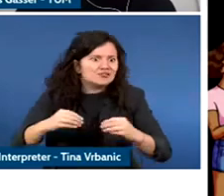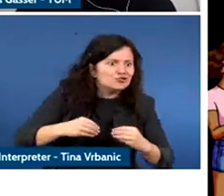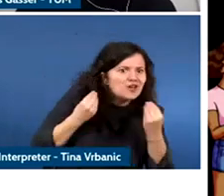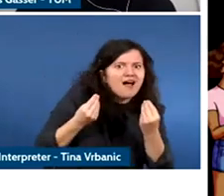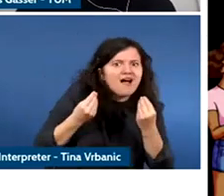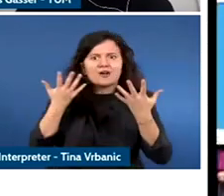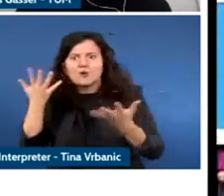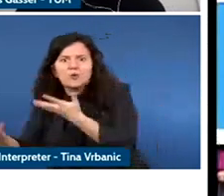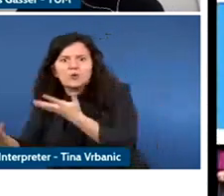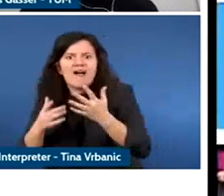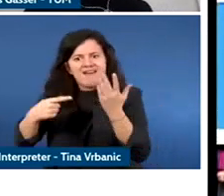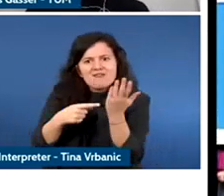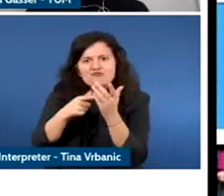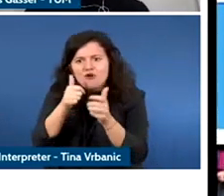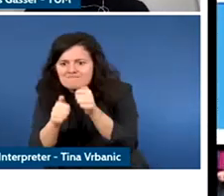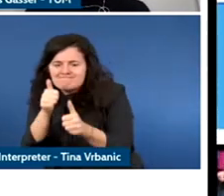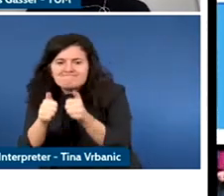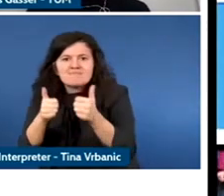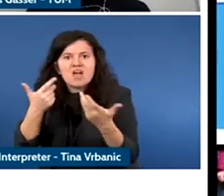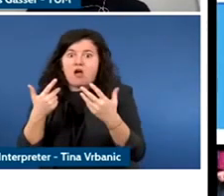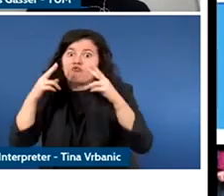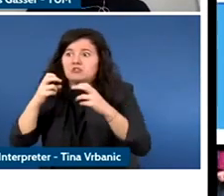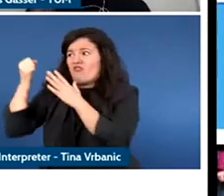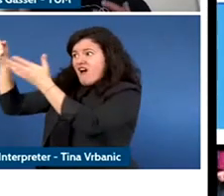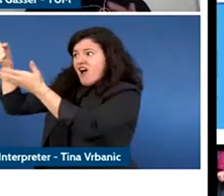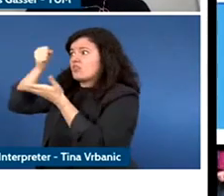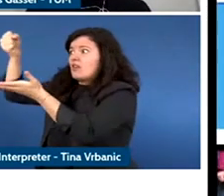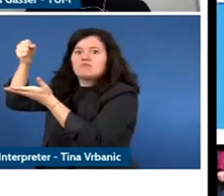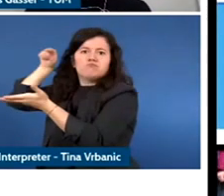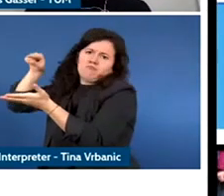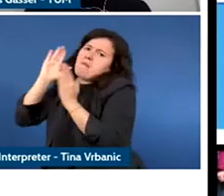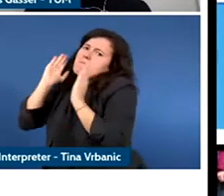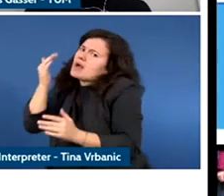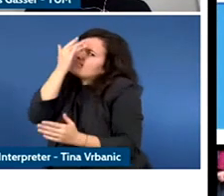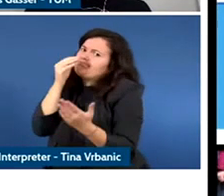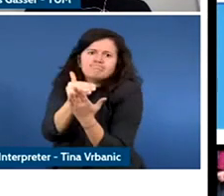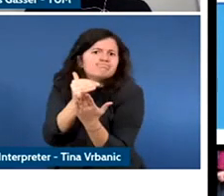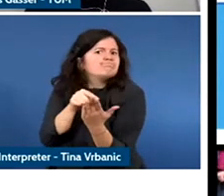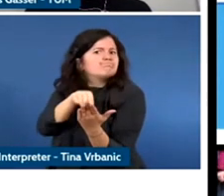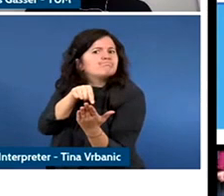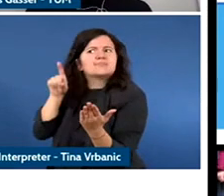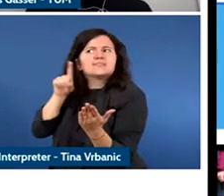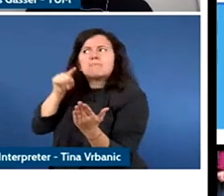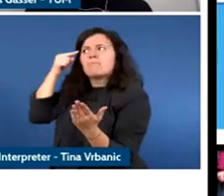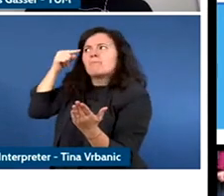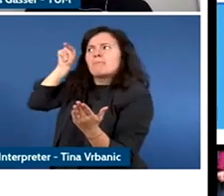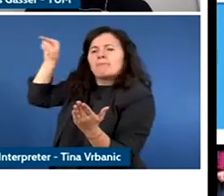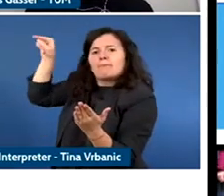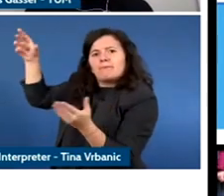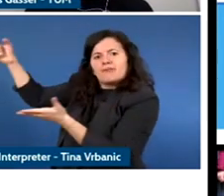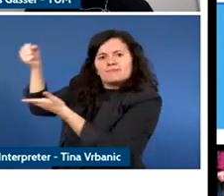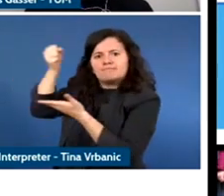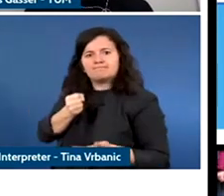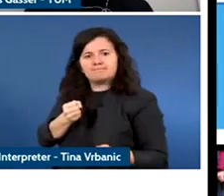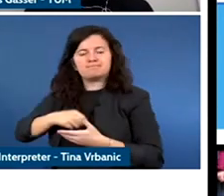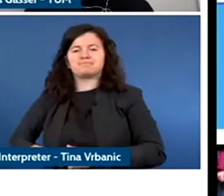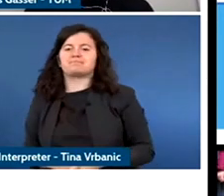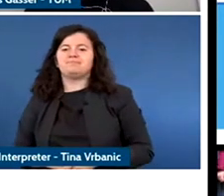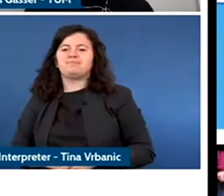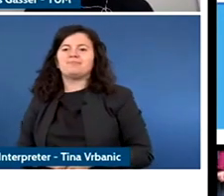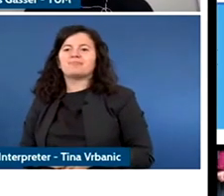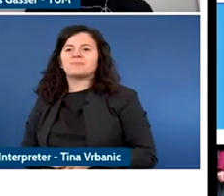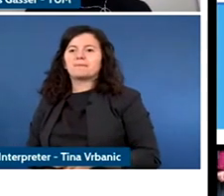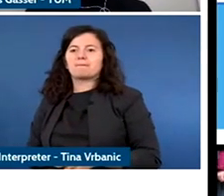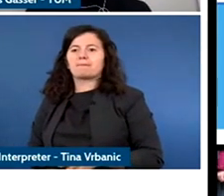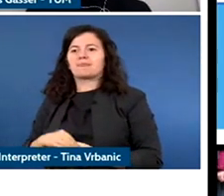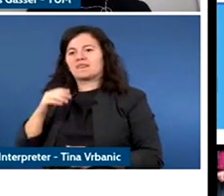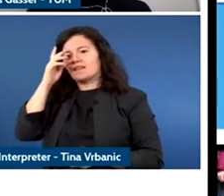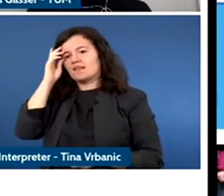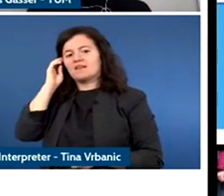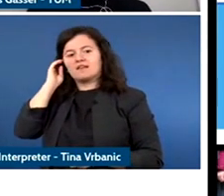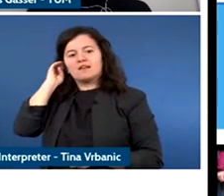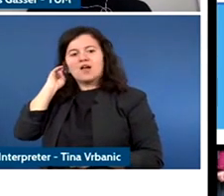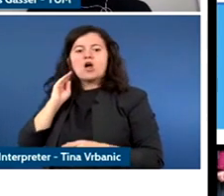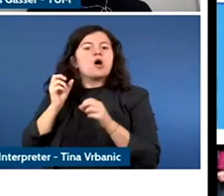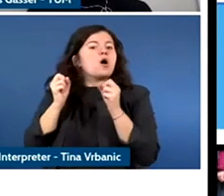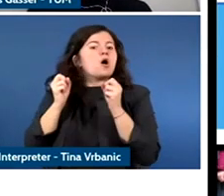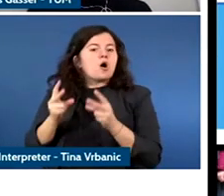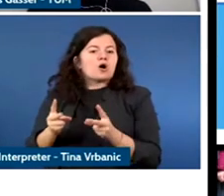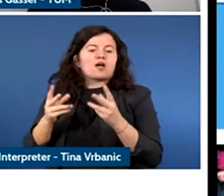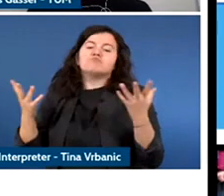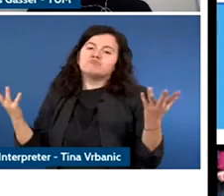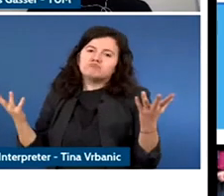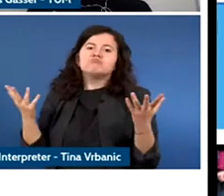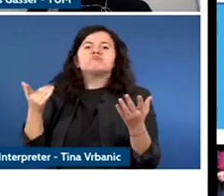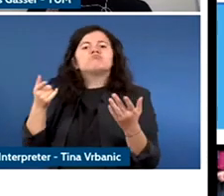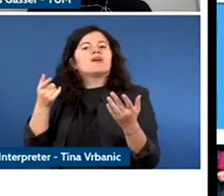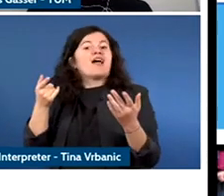Just to add one more theme to that theme, we see now, a flourishing of reports on